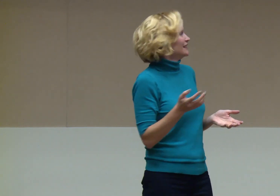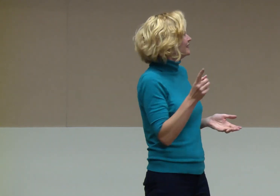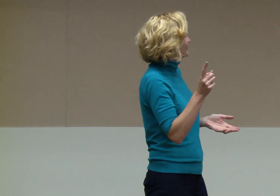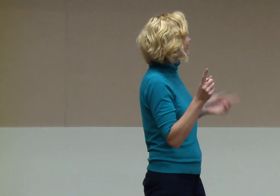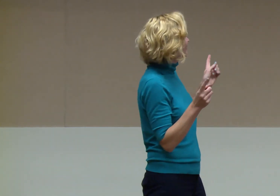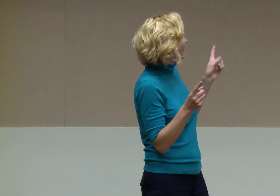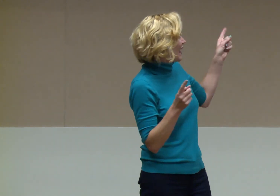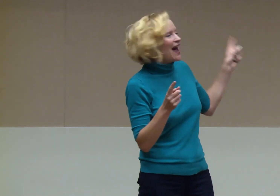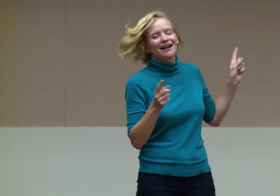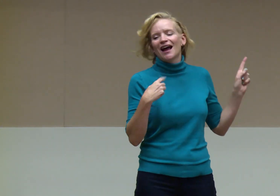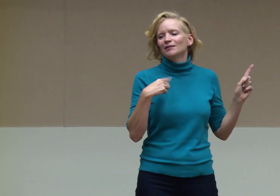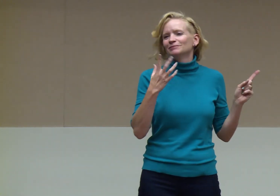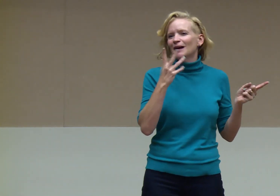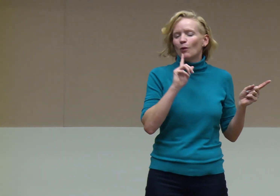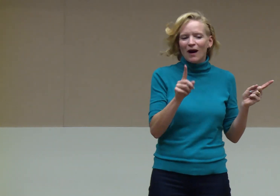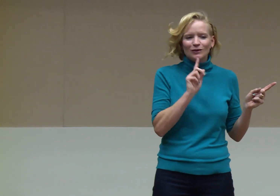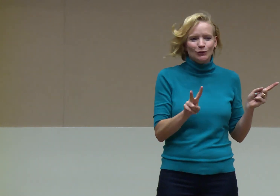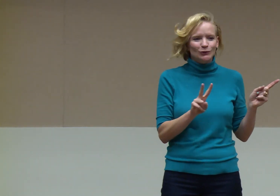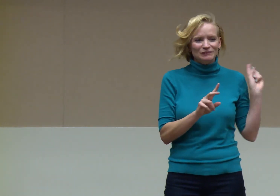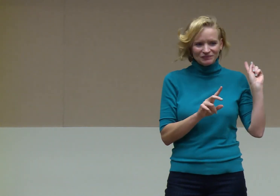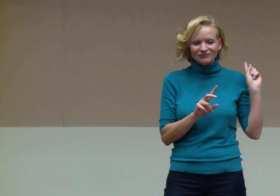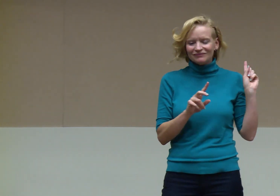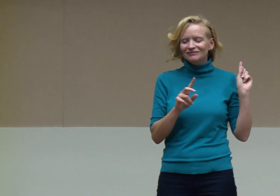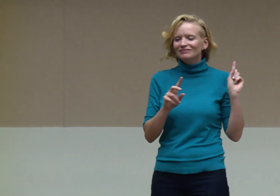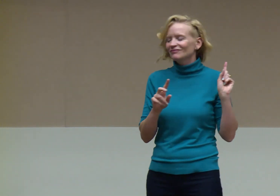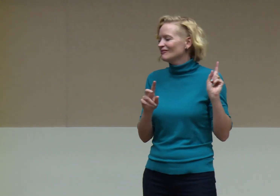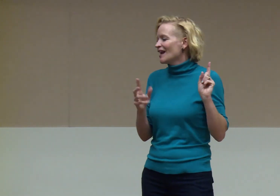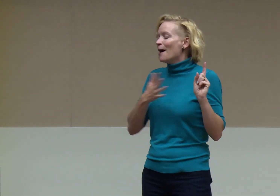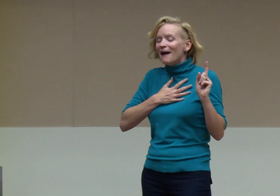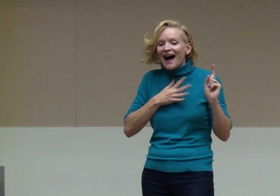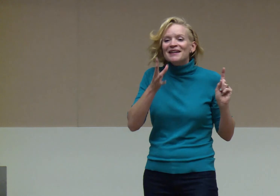Yeah. I'm about 1 or 2 in that picture.